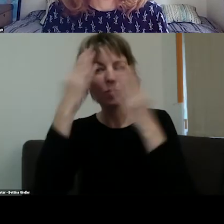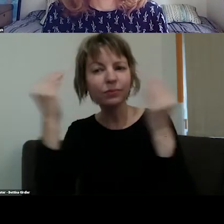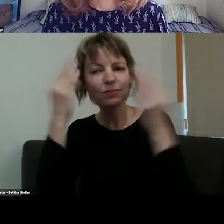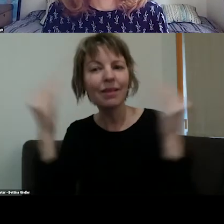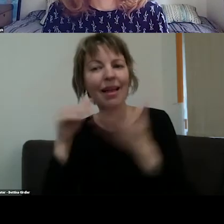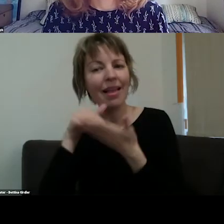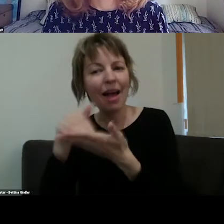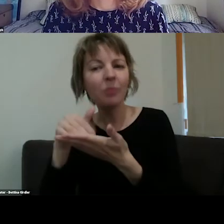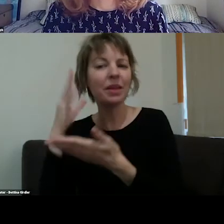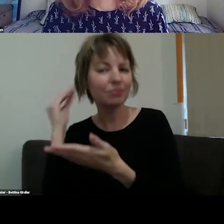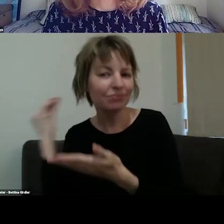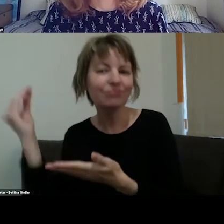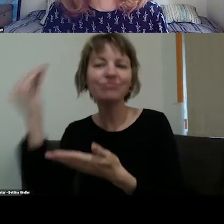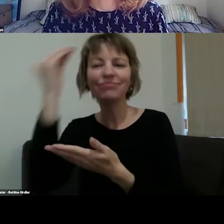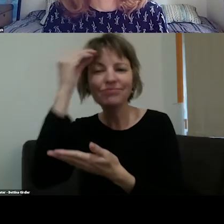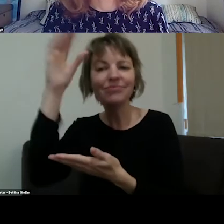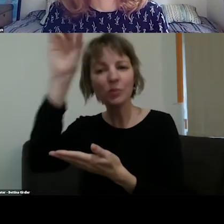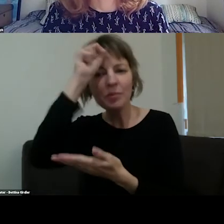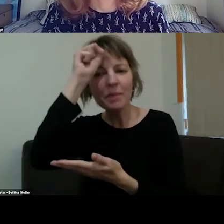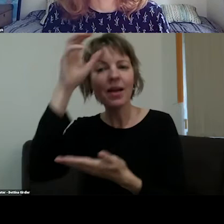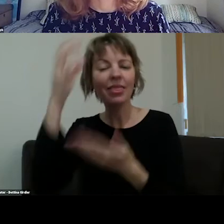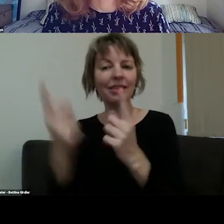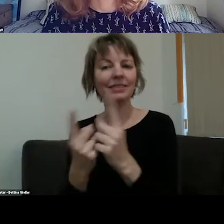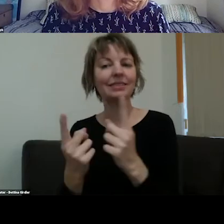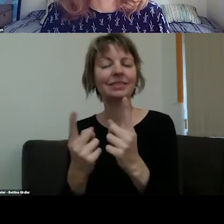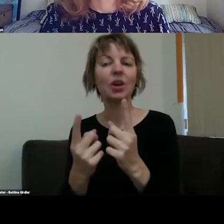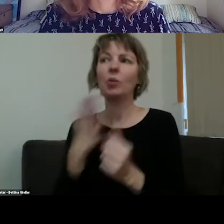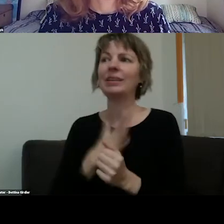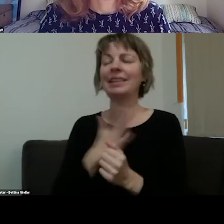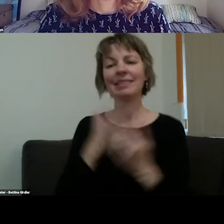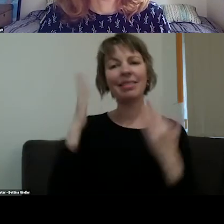So I think we should absolutely be thinking about strategic and innovative new partnerships.